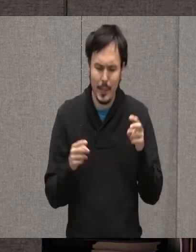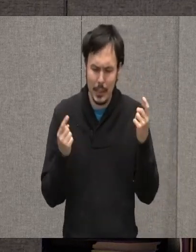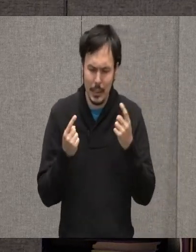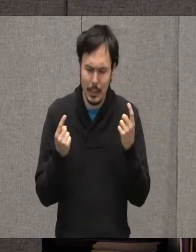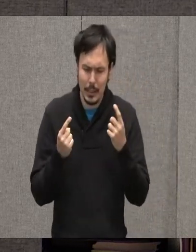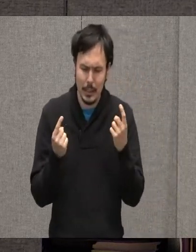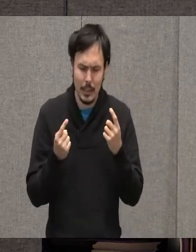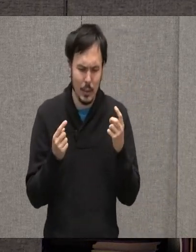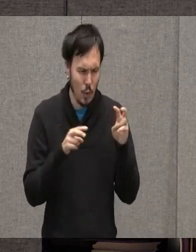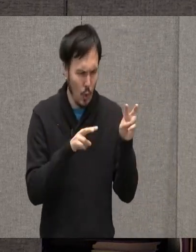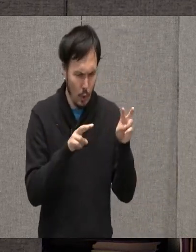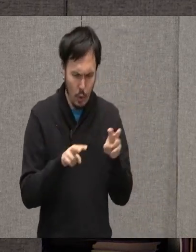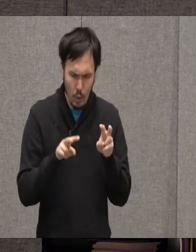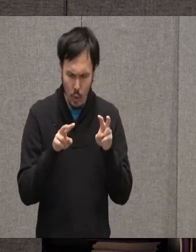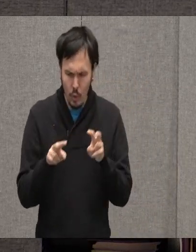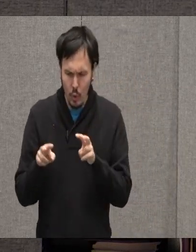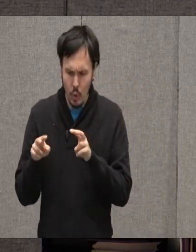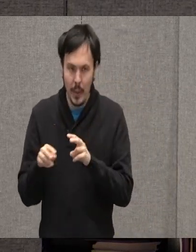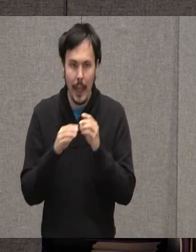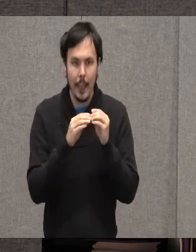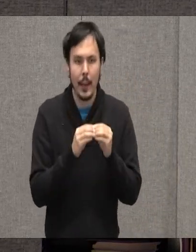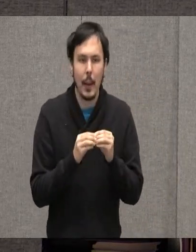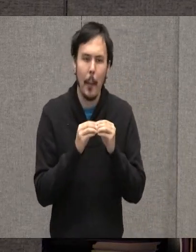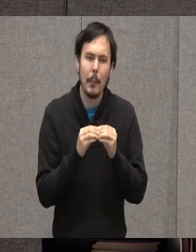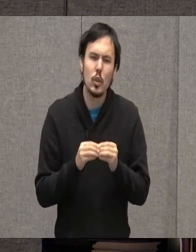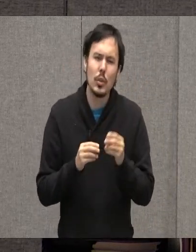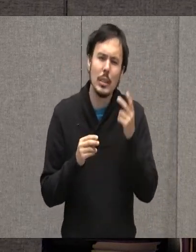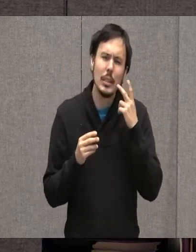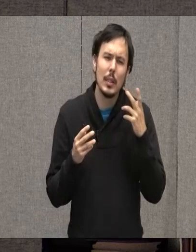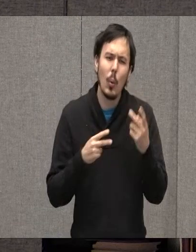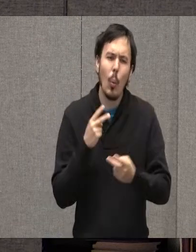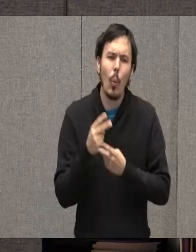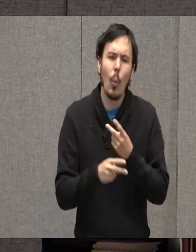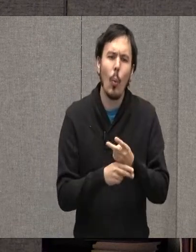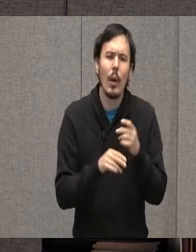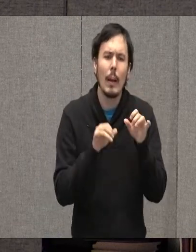to look at these numbers here and see what patterns you see in these numbers,